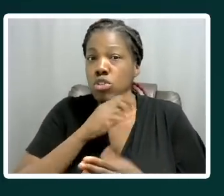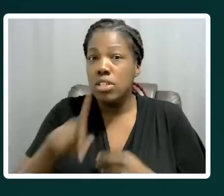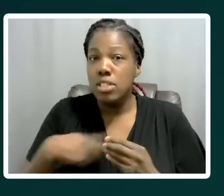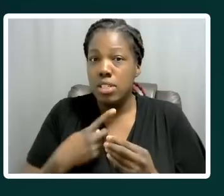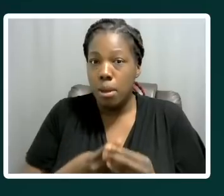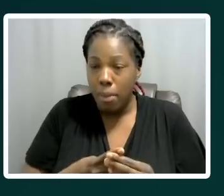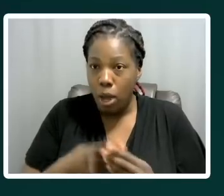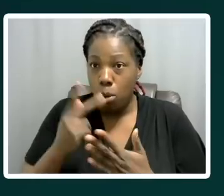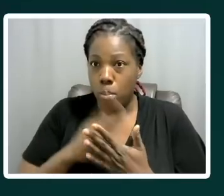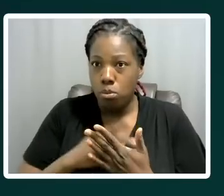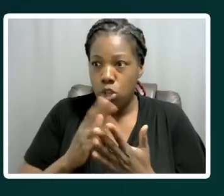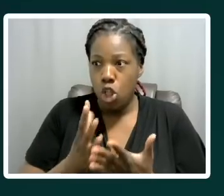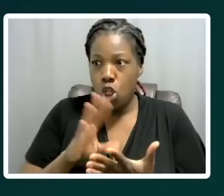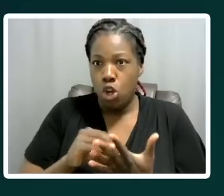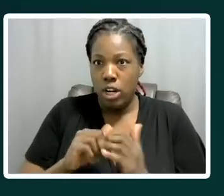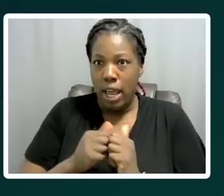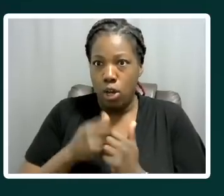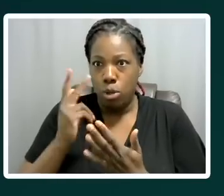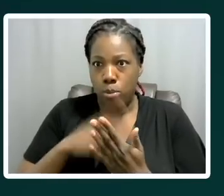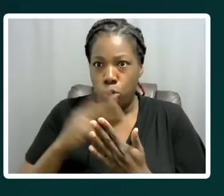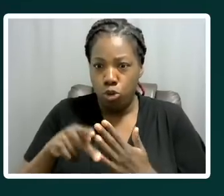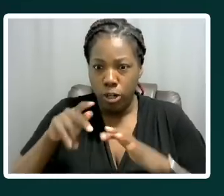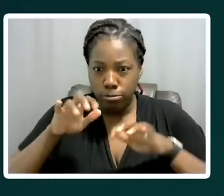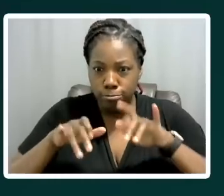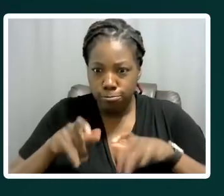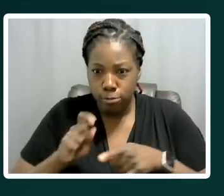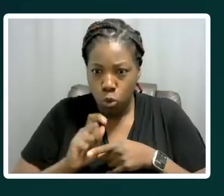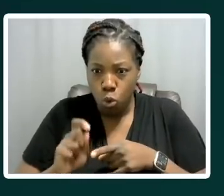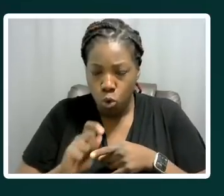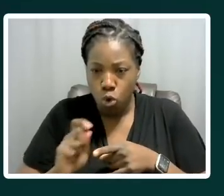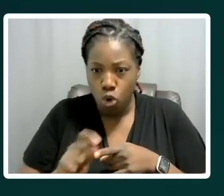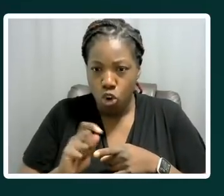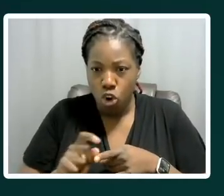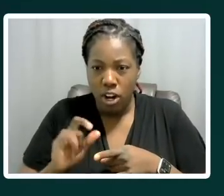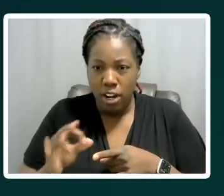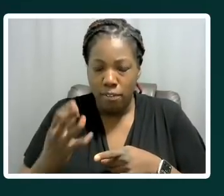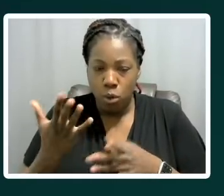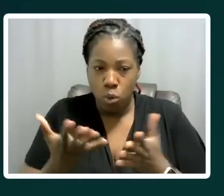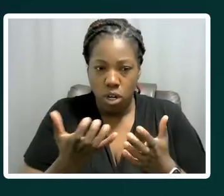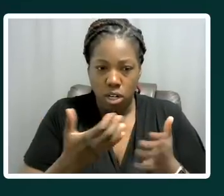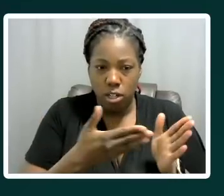especially if you're trying to move on from block-based coding into more typed-out coding,